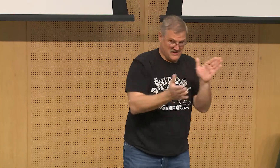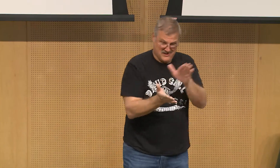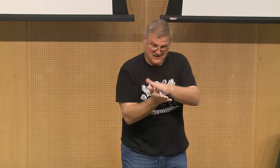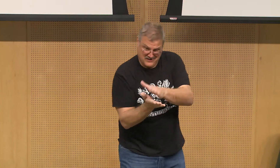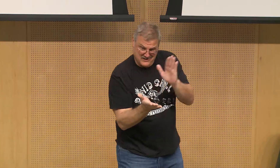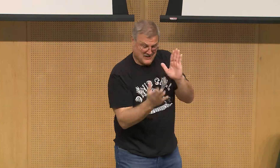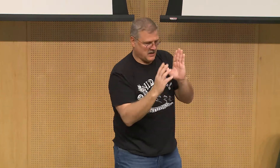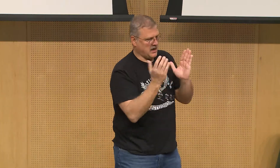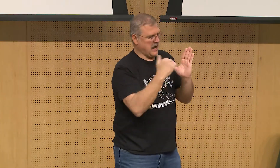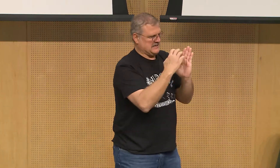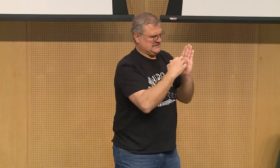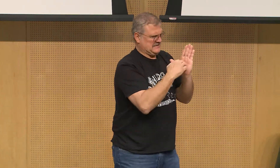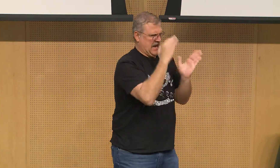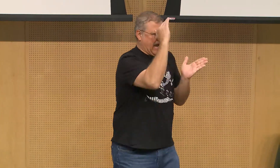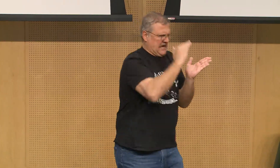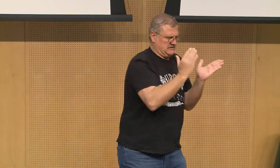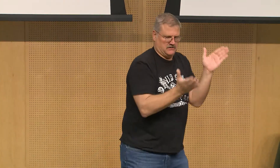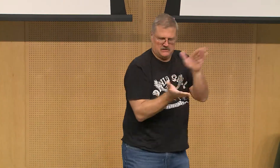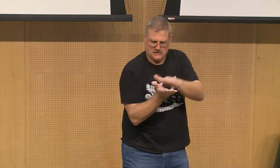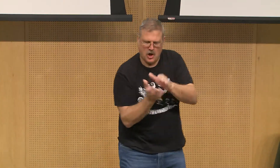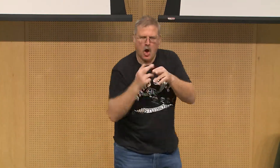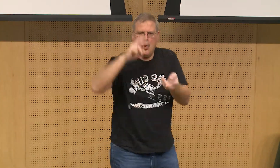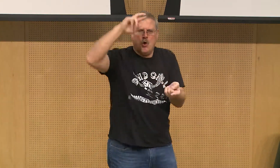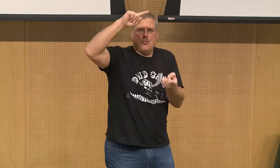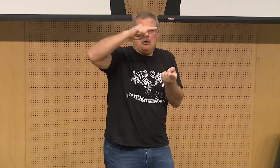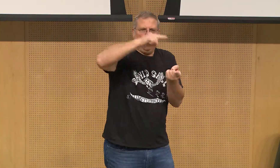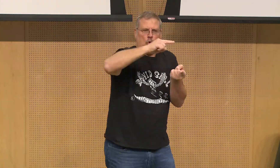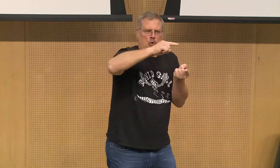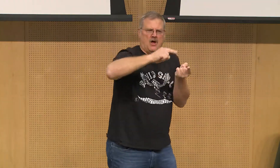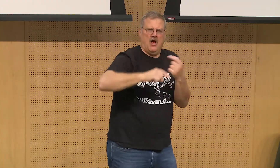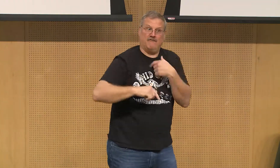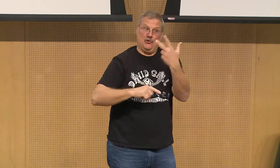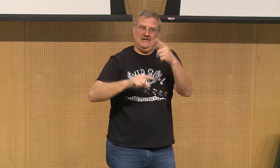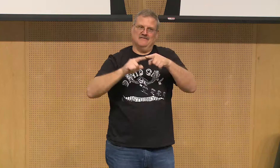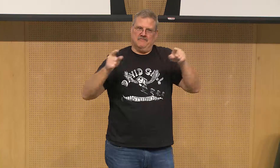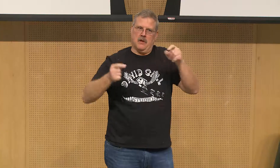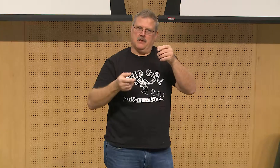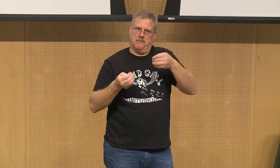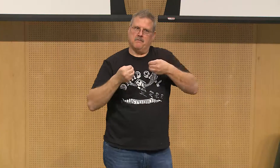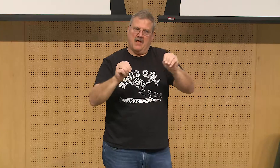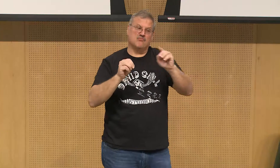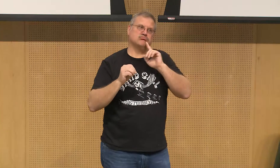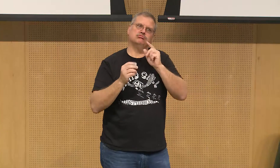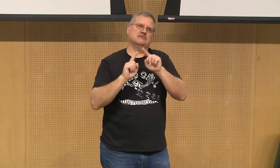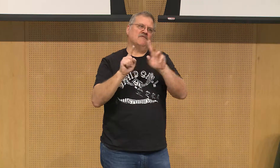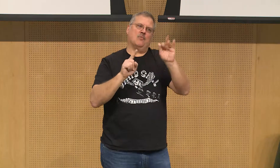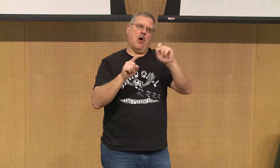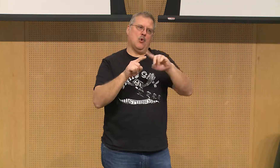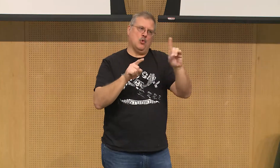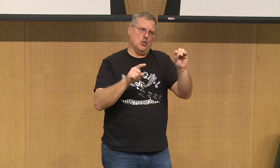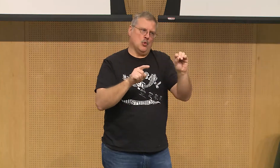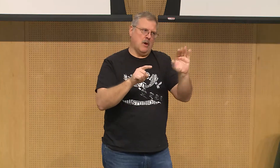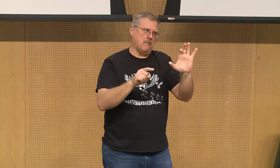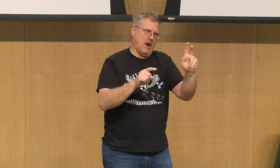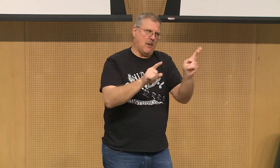you have a process of doing them. There are 3 different methods, actually, and you can also go back in and redesign